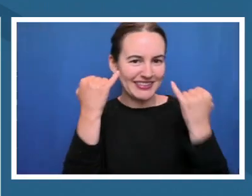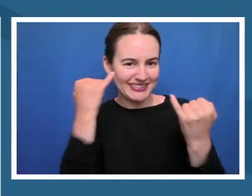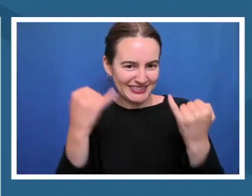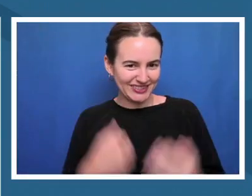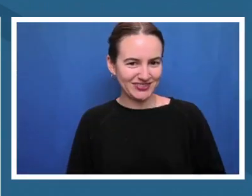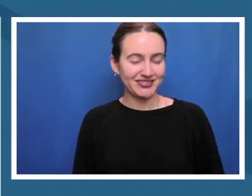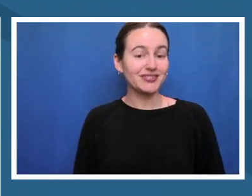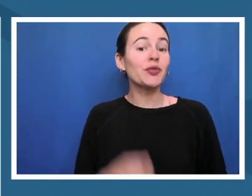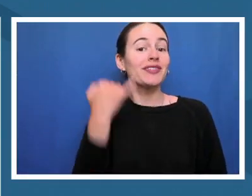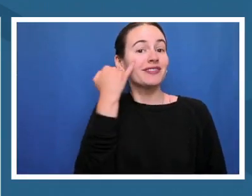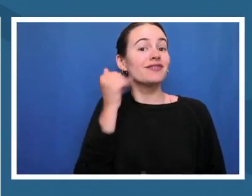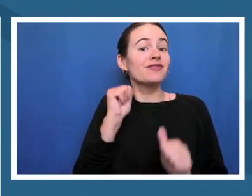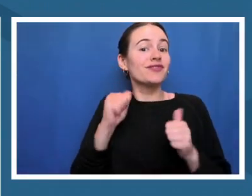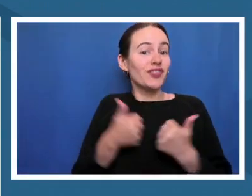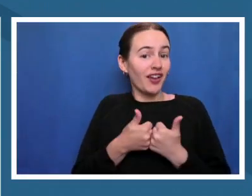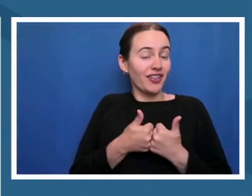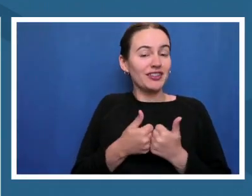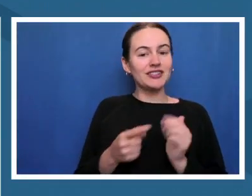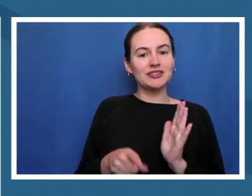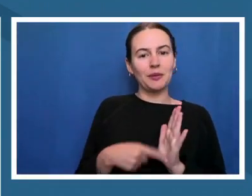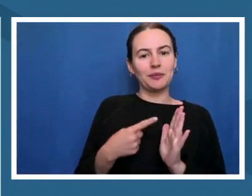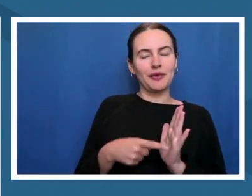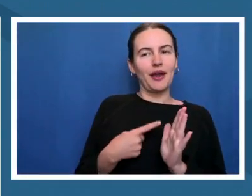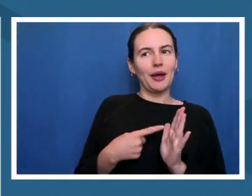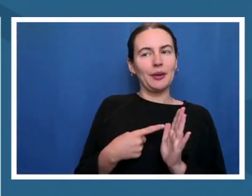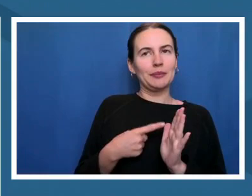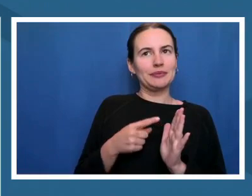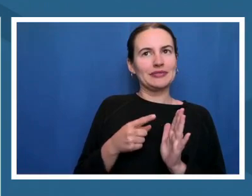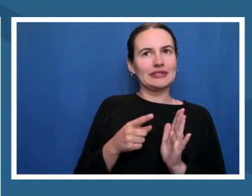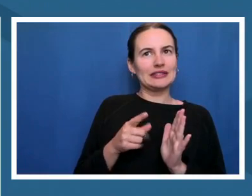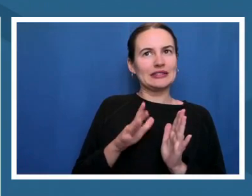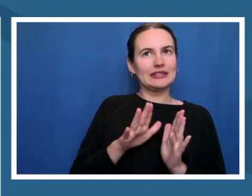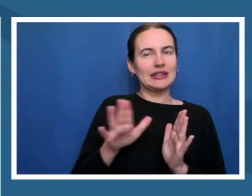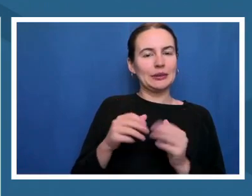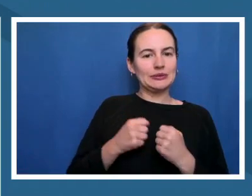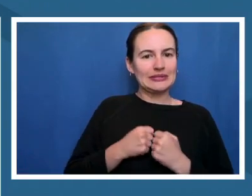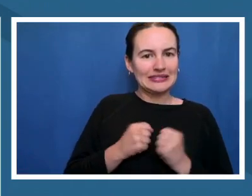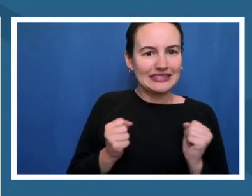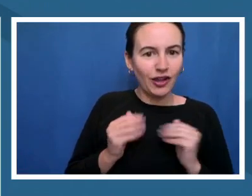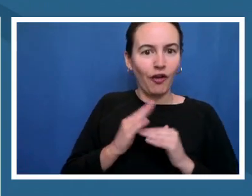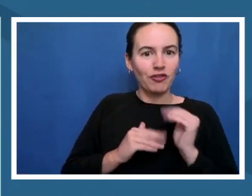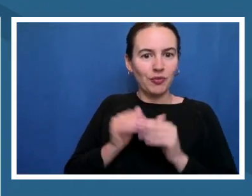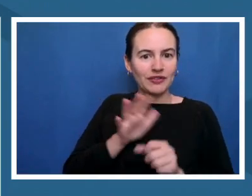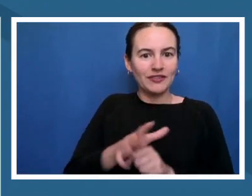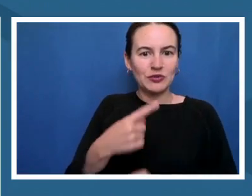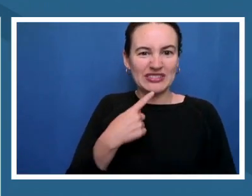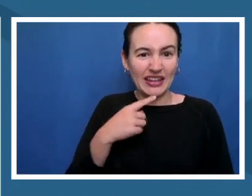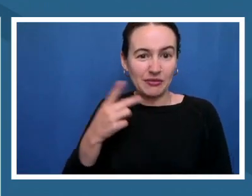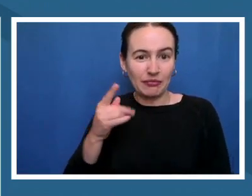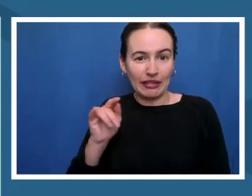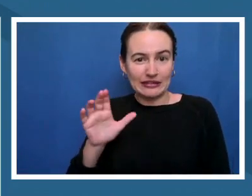it's getting them to feel comfortable enough to say i don't know what